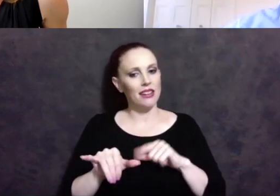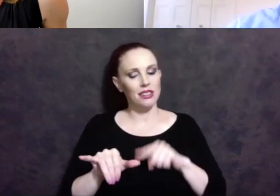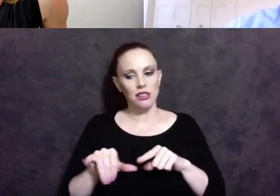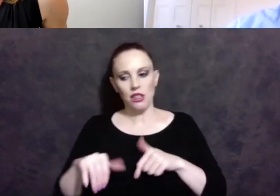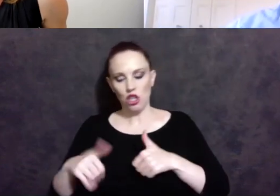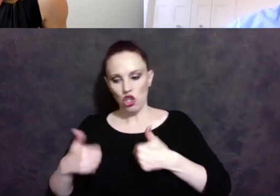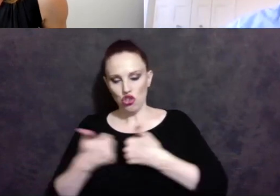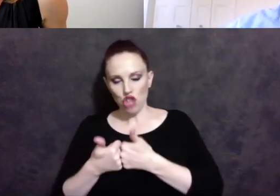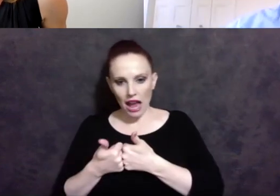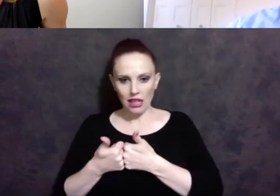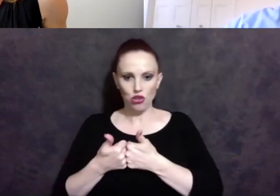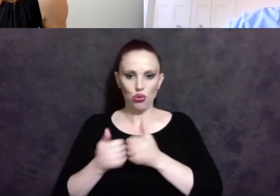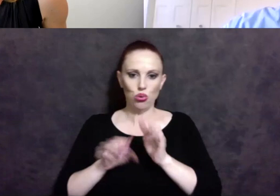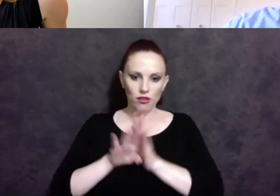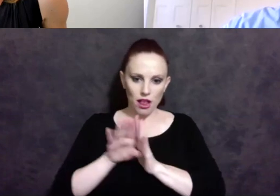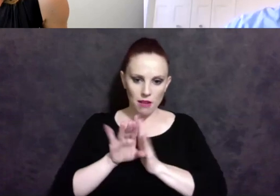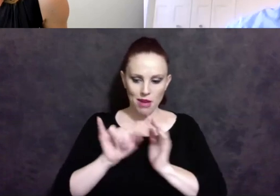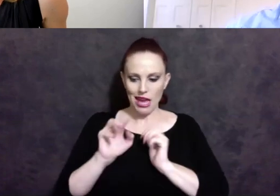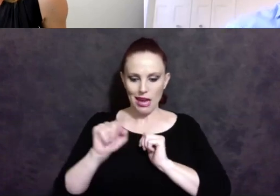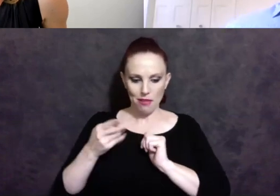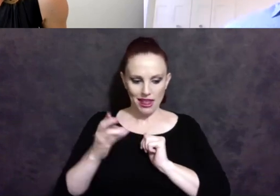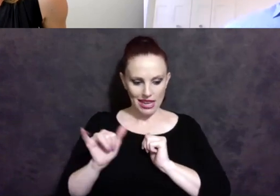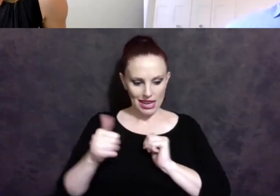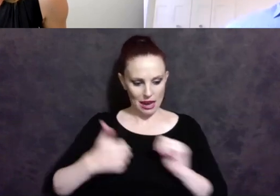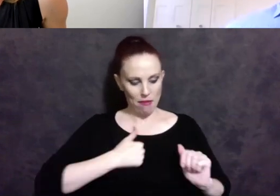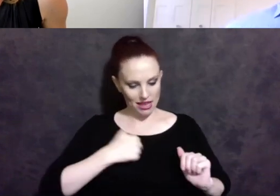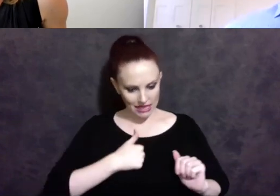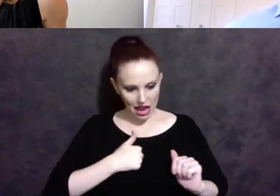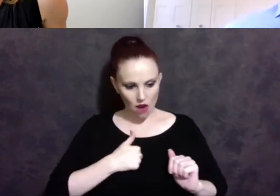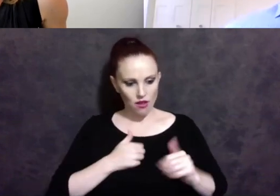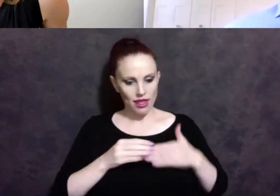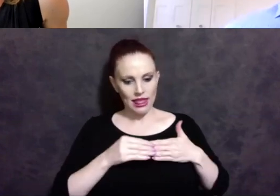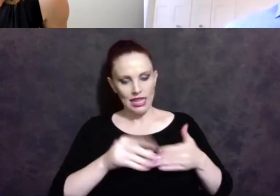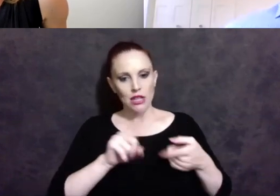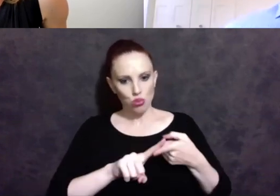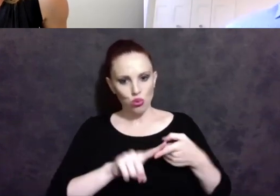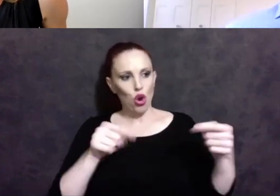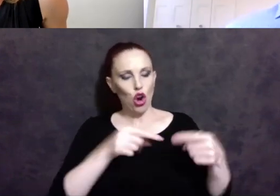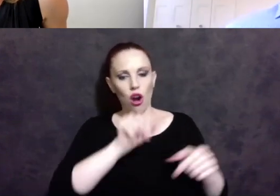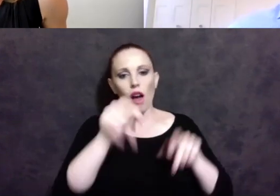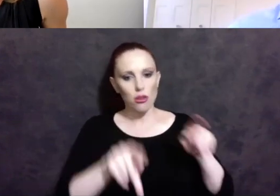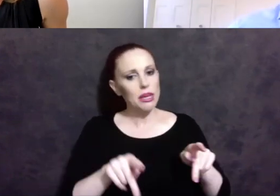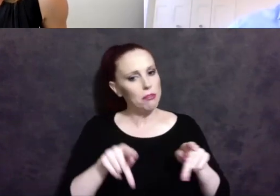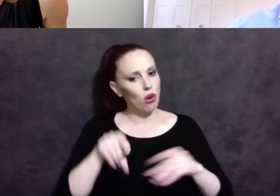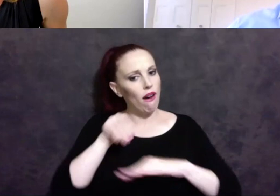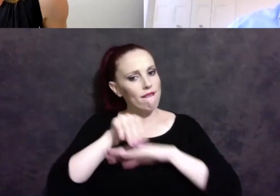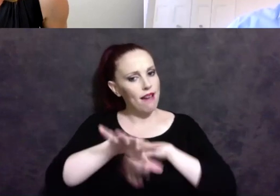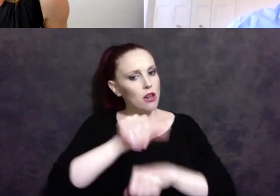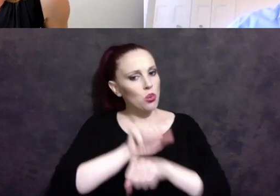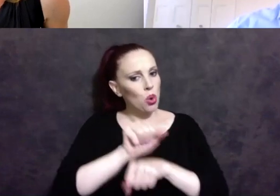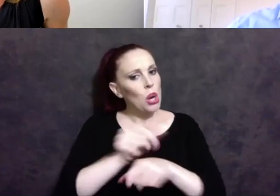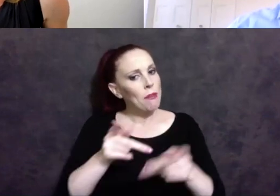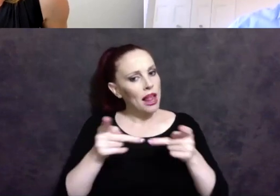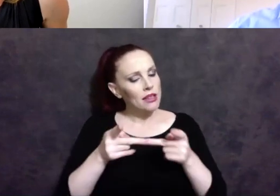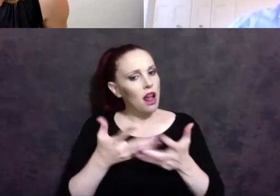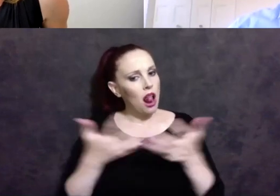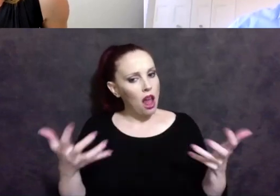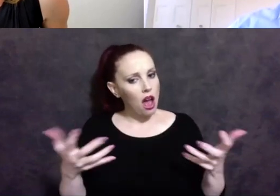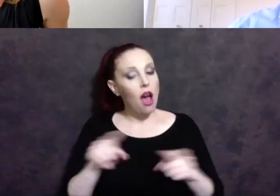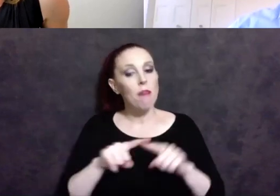to self plays out in the workplace a fair amount but my role with restorative justice